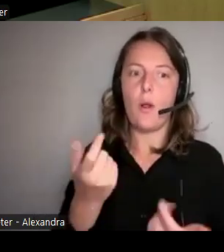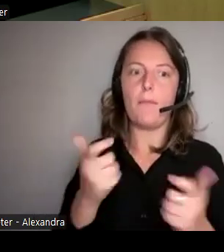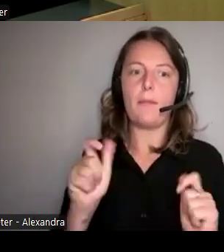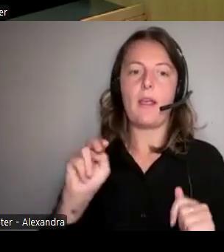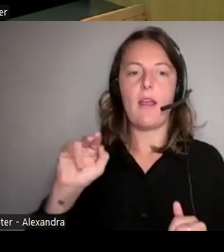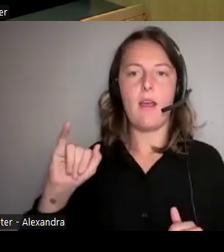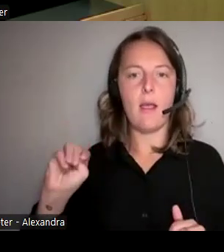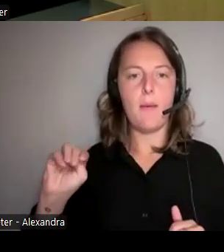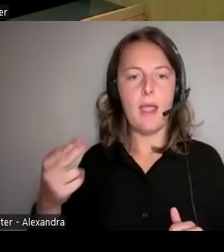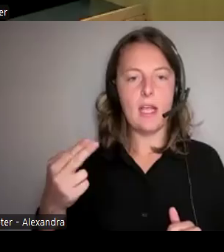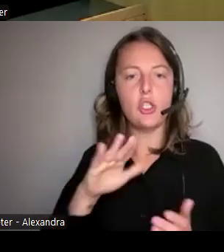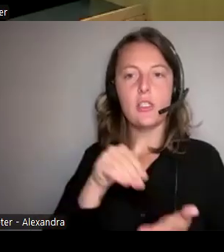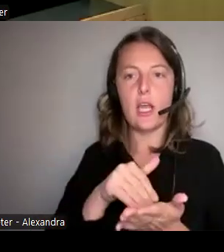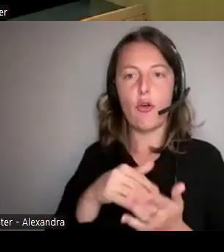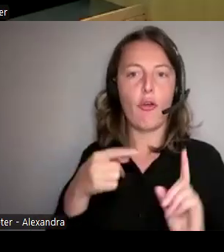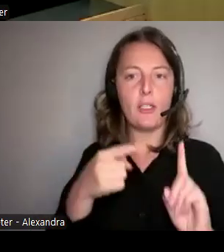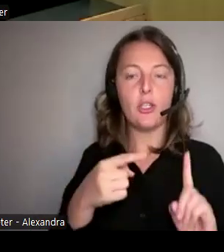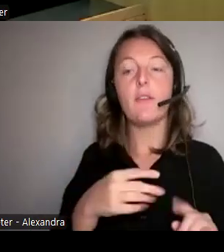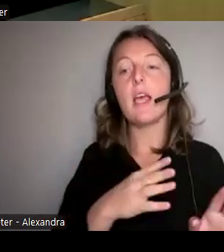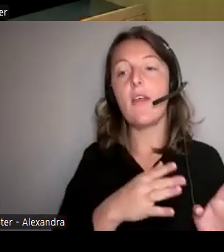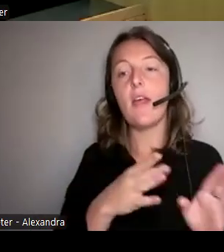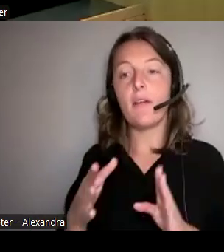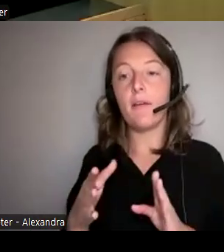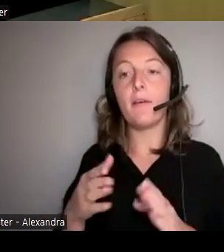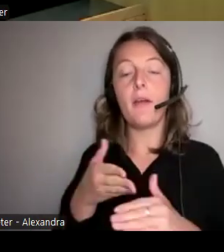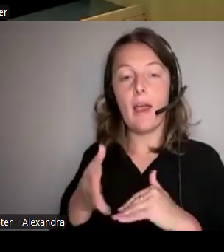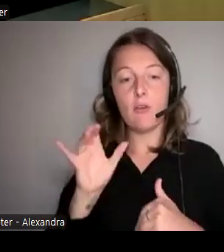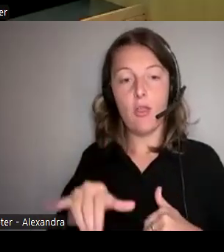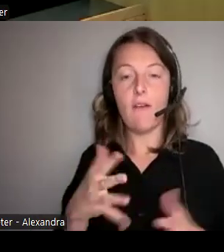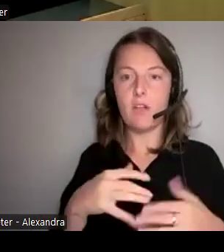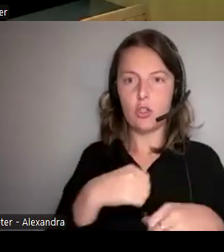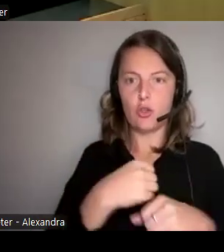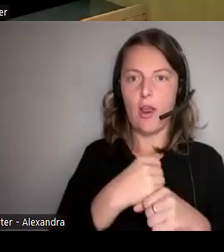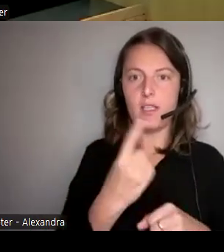and but moved from there after having created something very special in that center to the